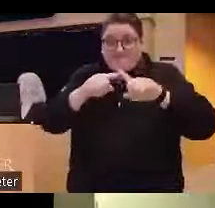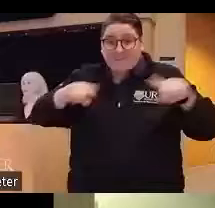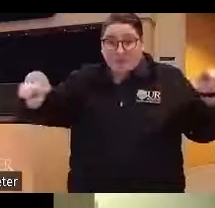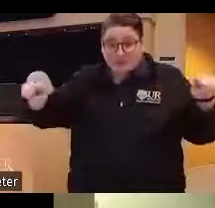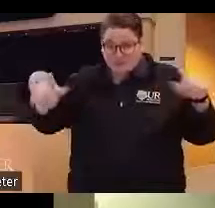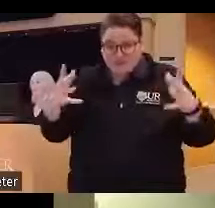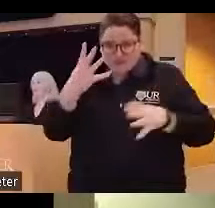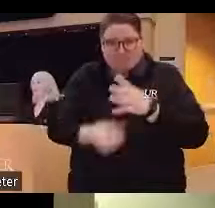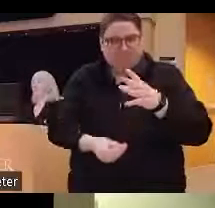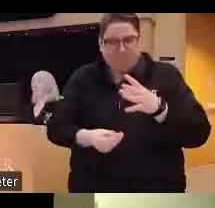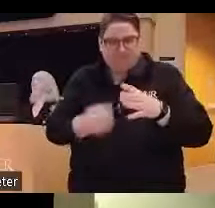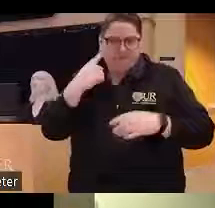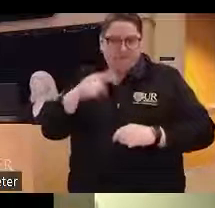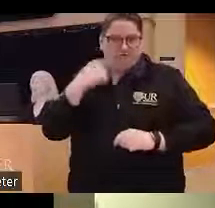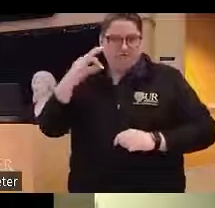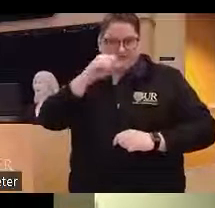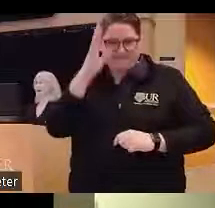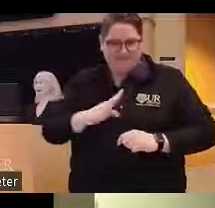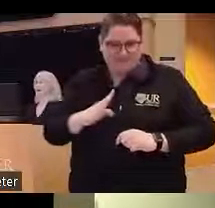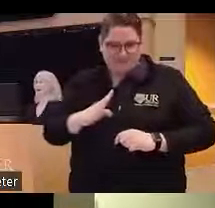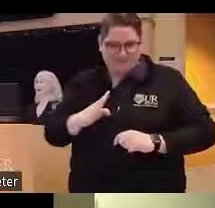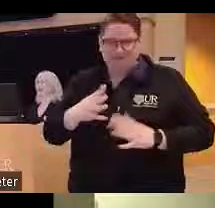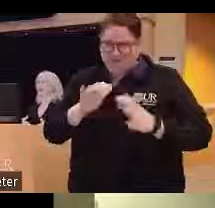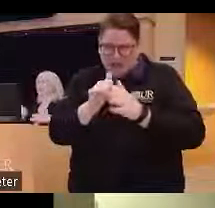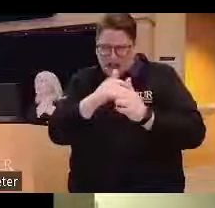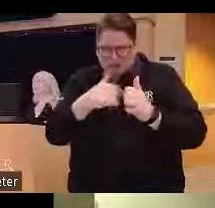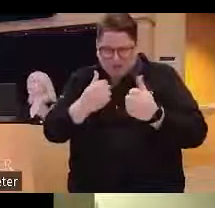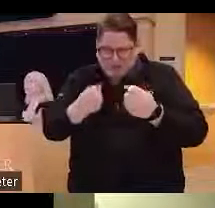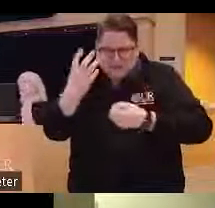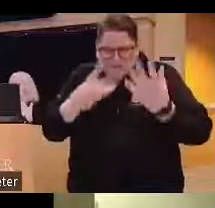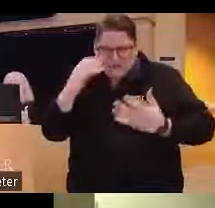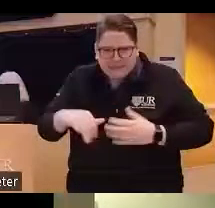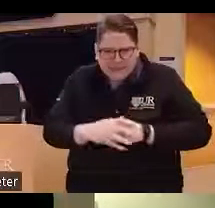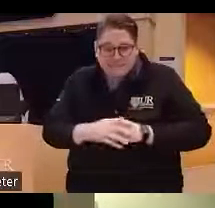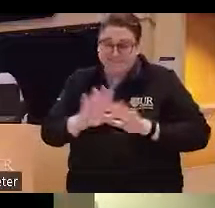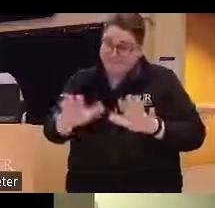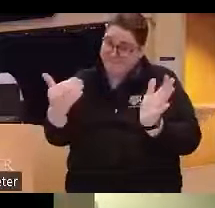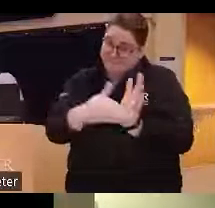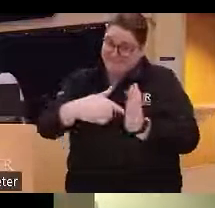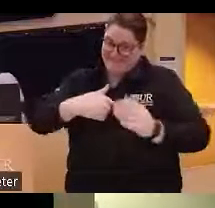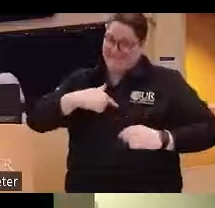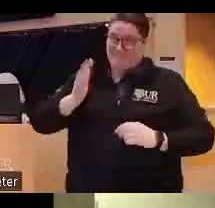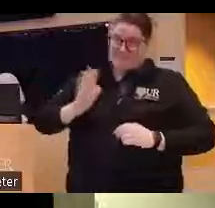for schizophrenia so how do you understand that well as a zoologist in the beginning my thought